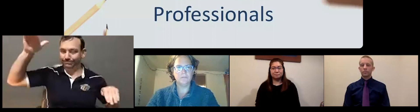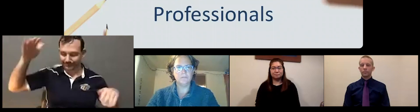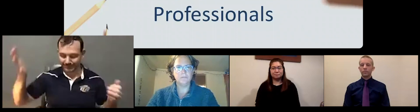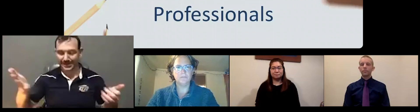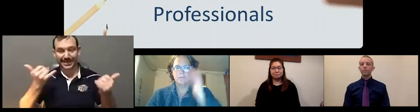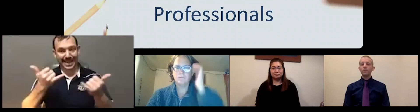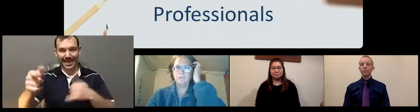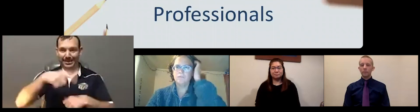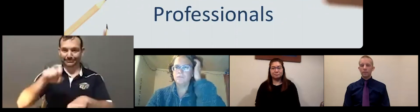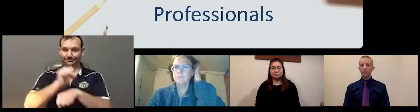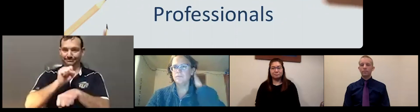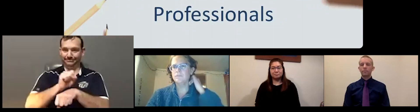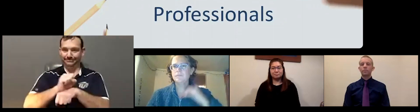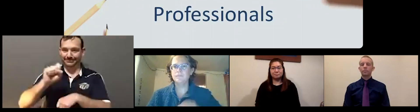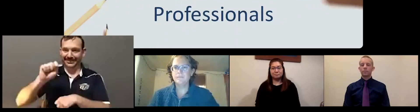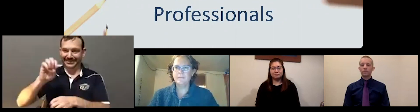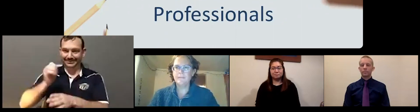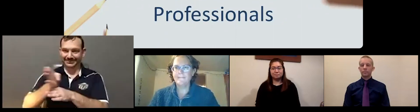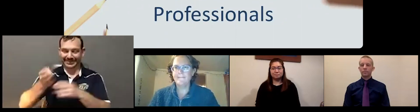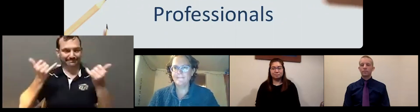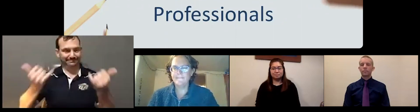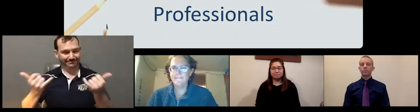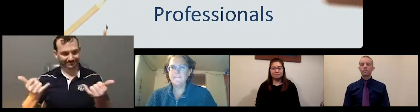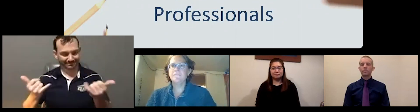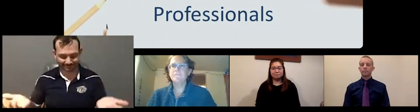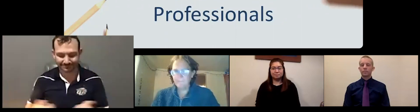The panel consists of Deaf and Hard of Hearing STEM professionals.